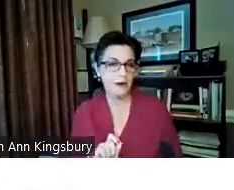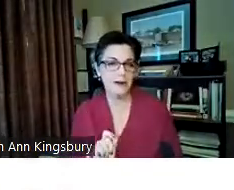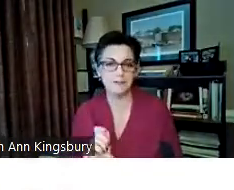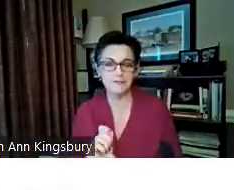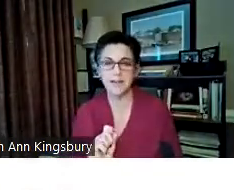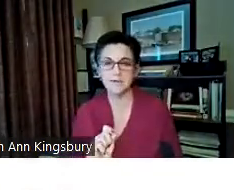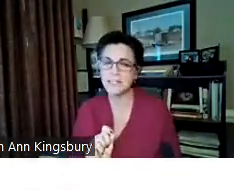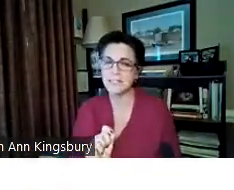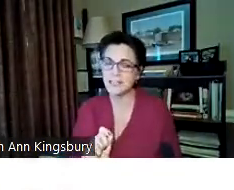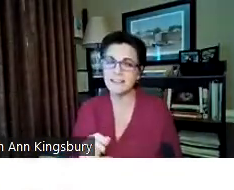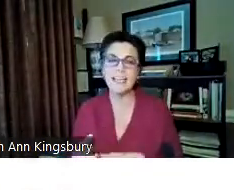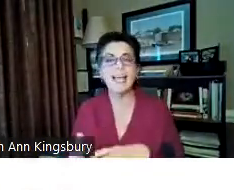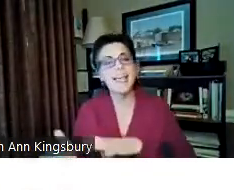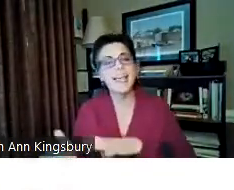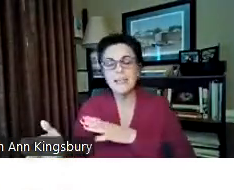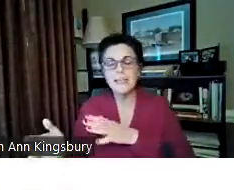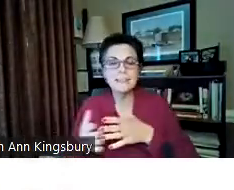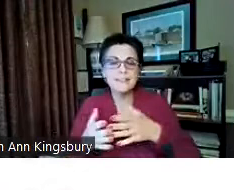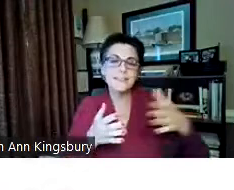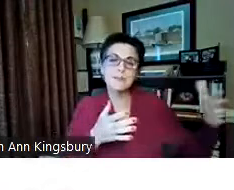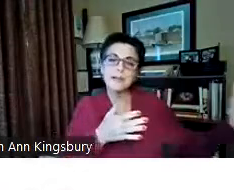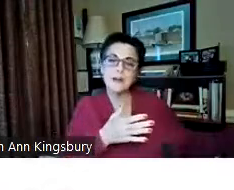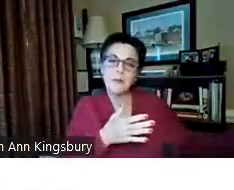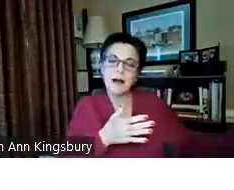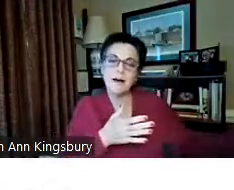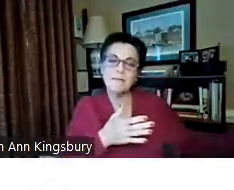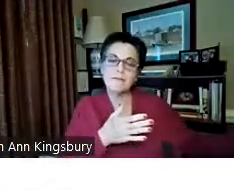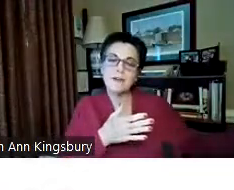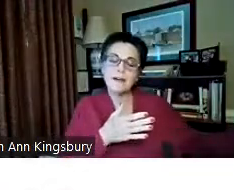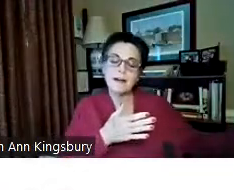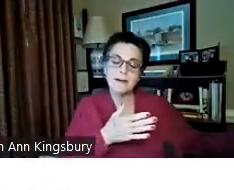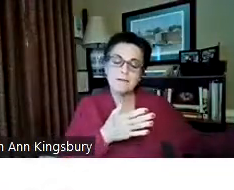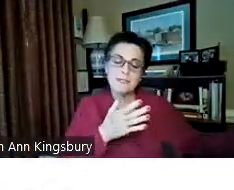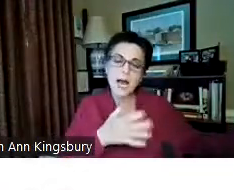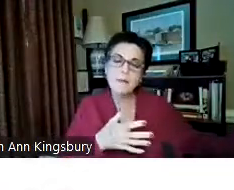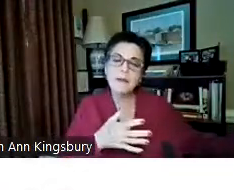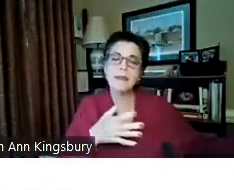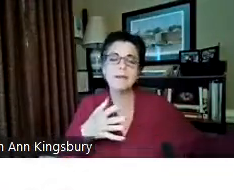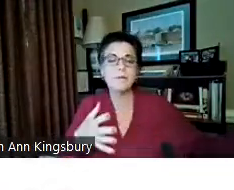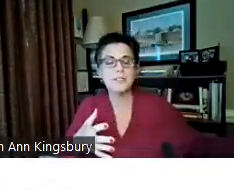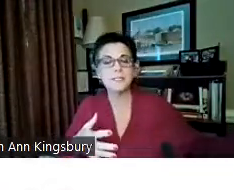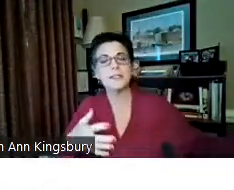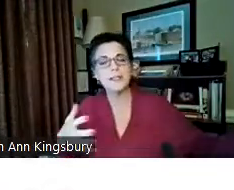part of the conversation. I think. This is a spectrum of of topic and conversation and